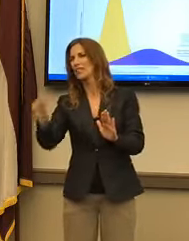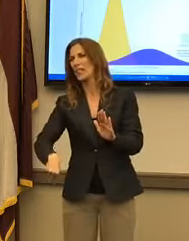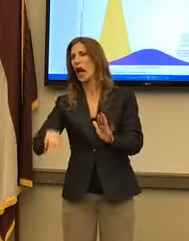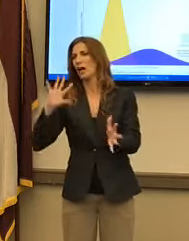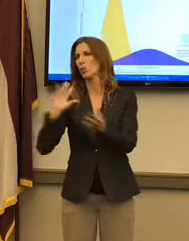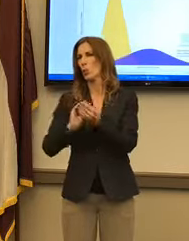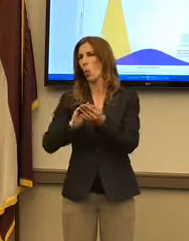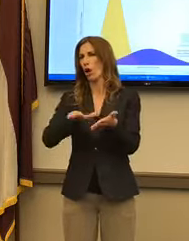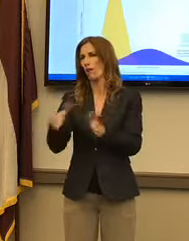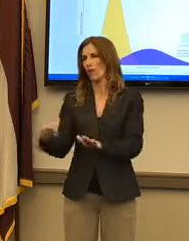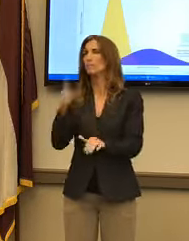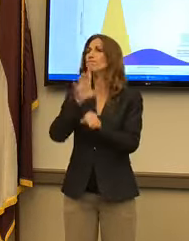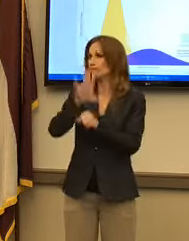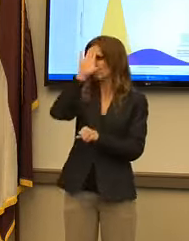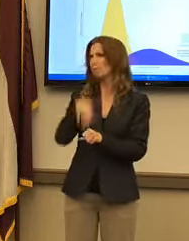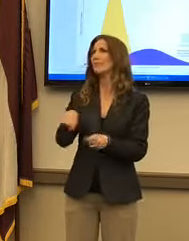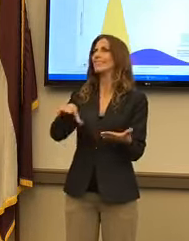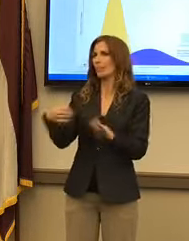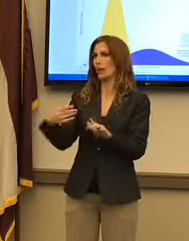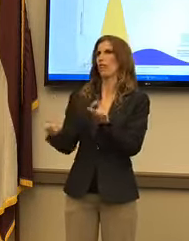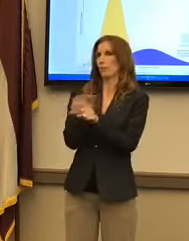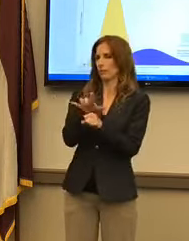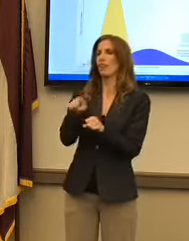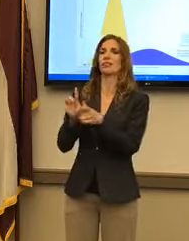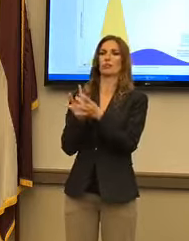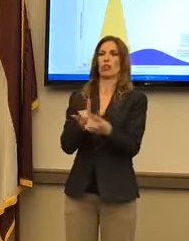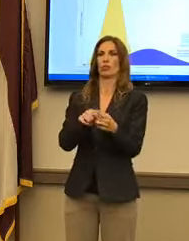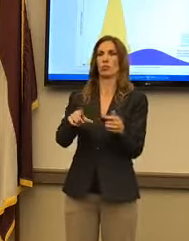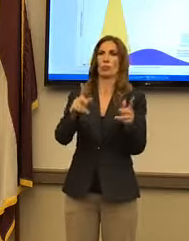total confirmed positive deaths are affiliated with a long-term care